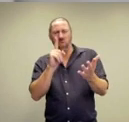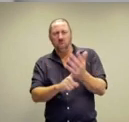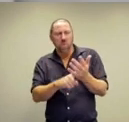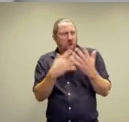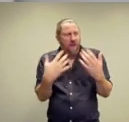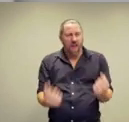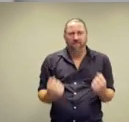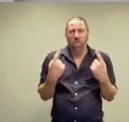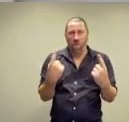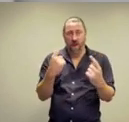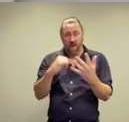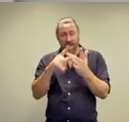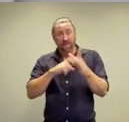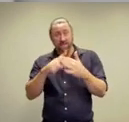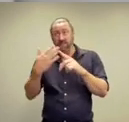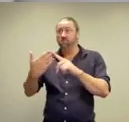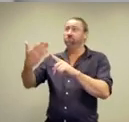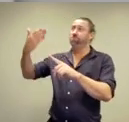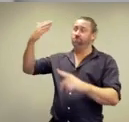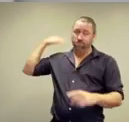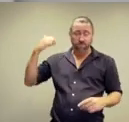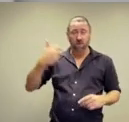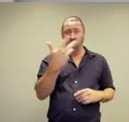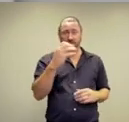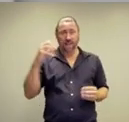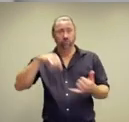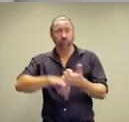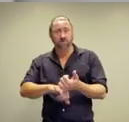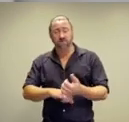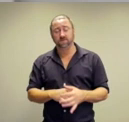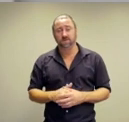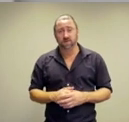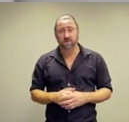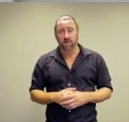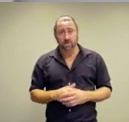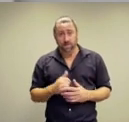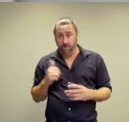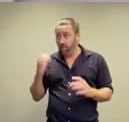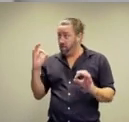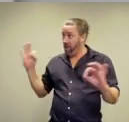consistently, since its invention in the early 1900s. Pretty much